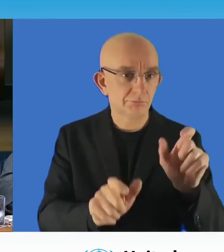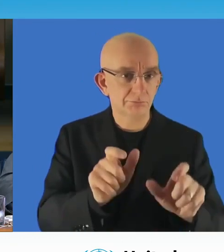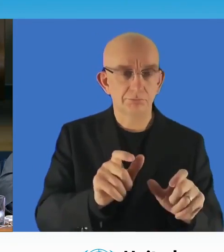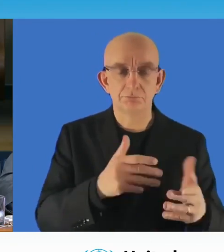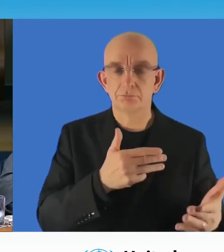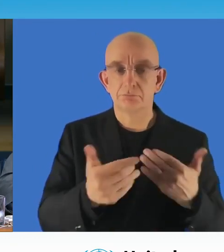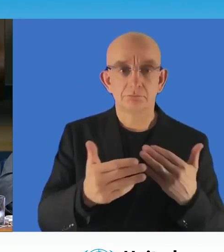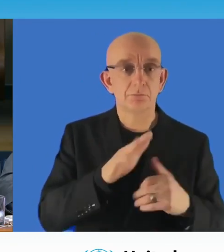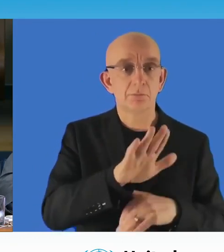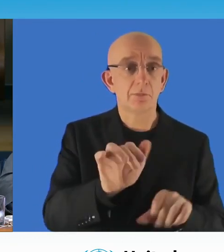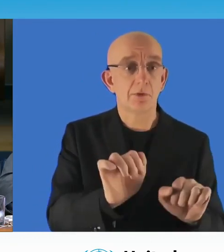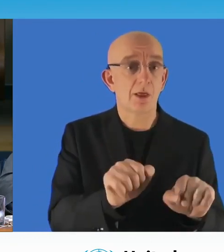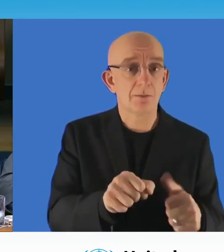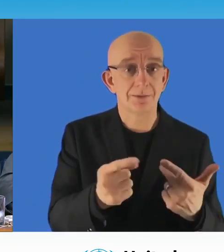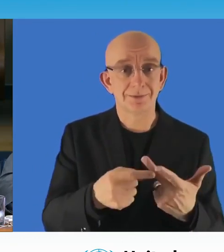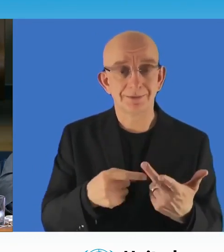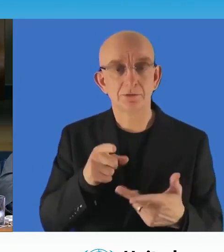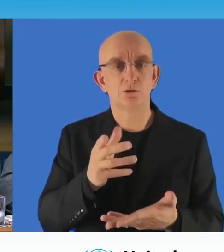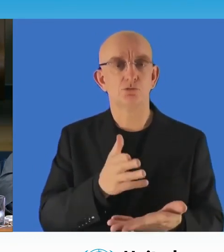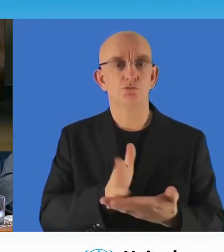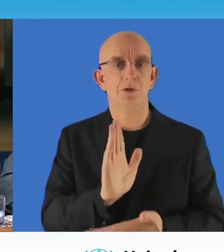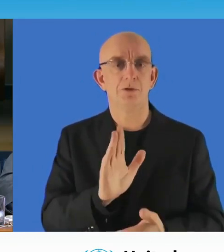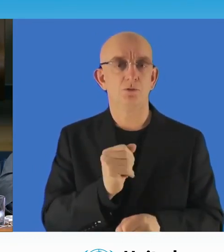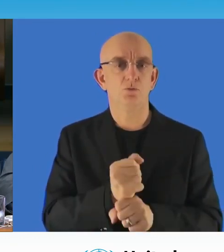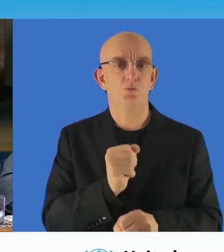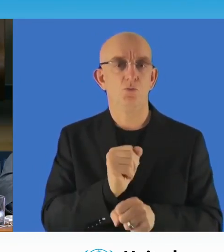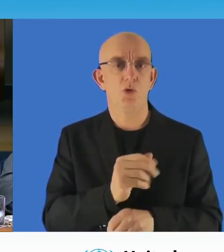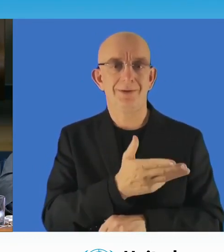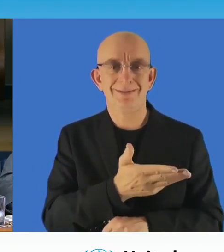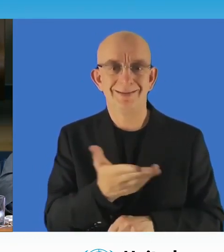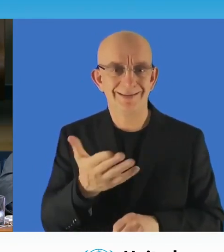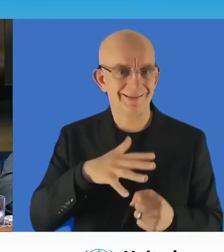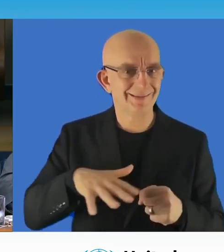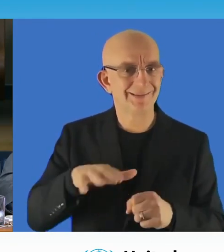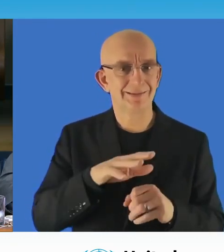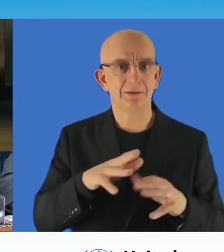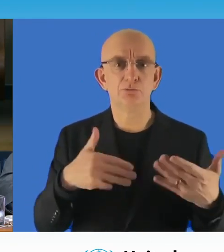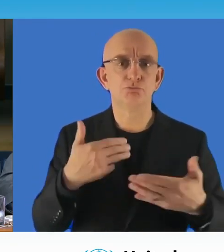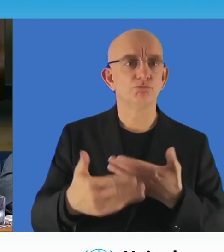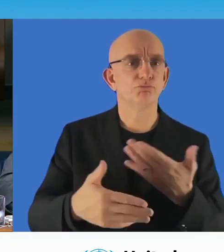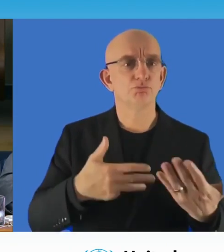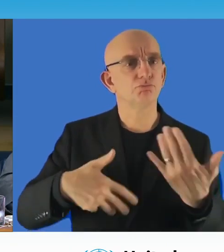made significant strides in advancing disability inclusion driven by our active participation